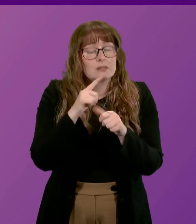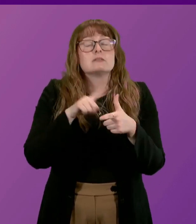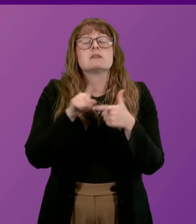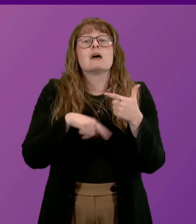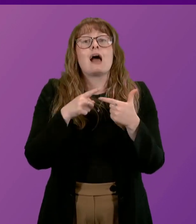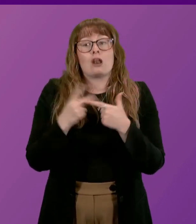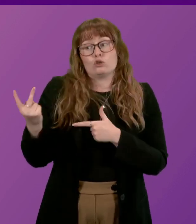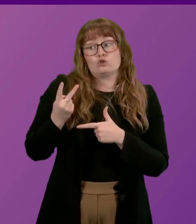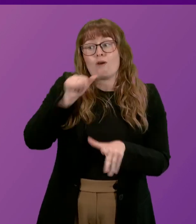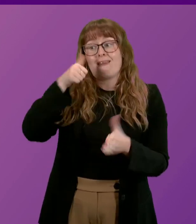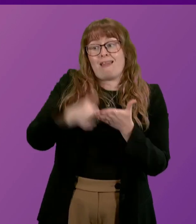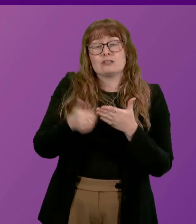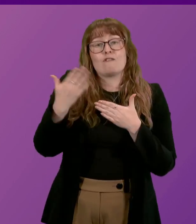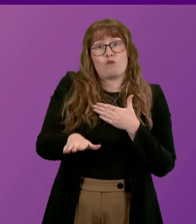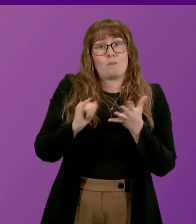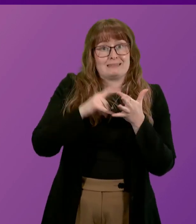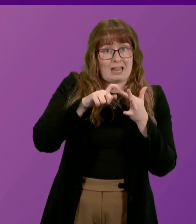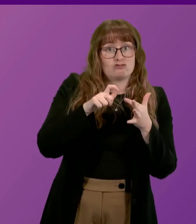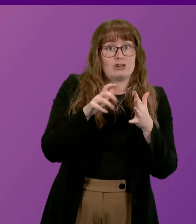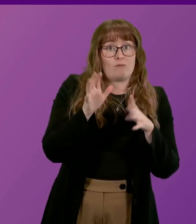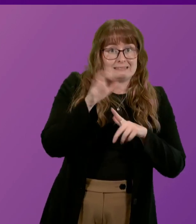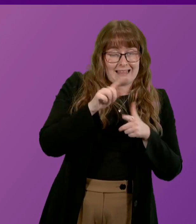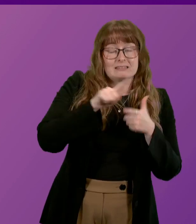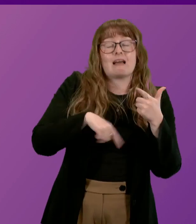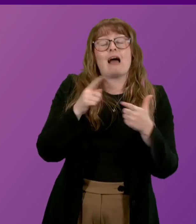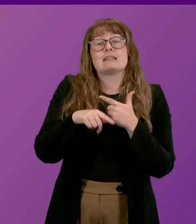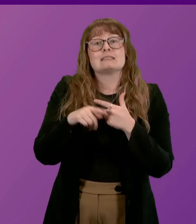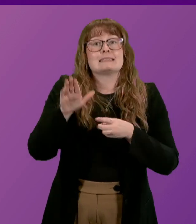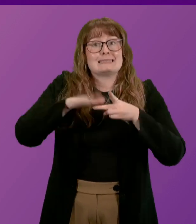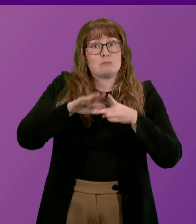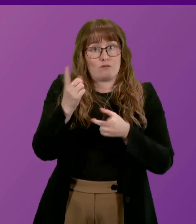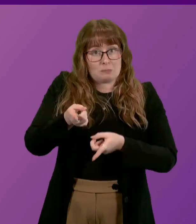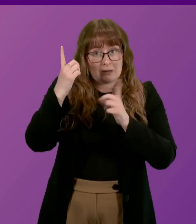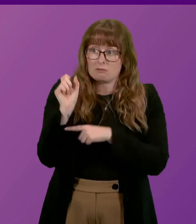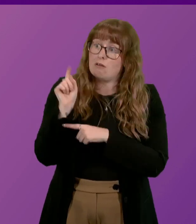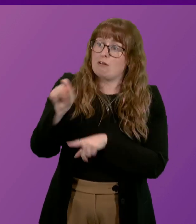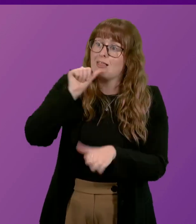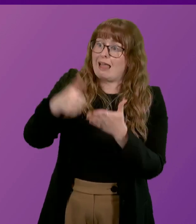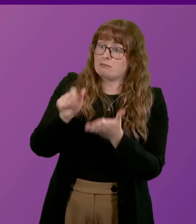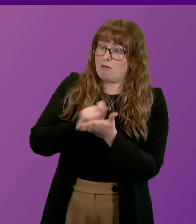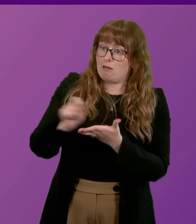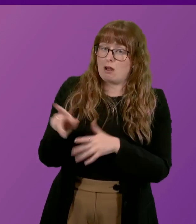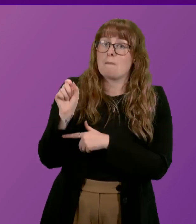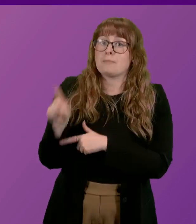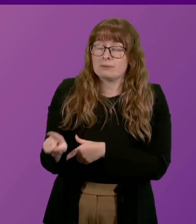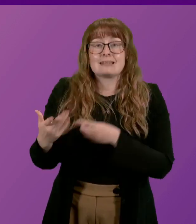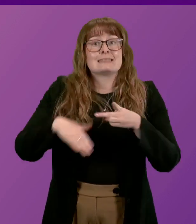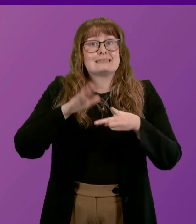letter to the company, the secretary of state and the Deputy First Minister say: